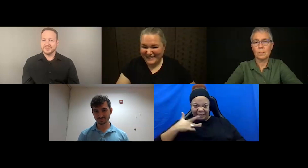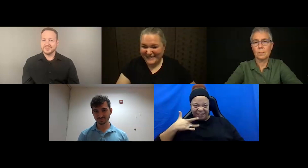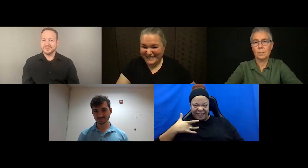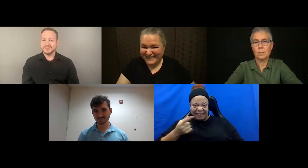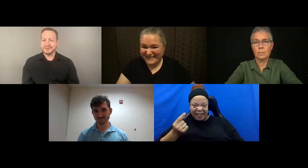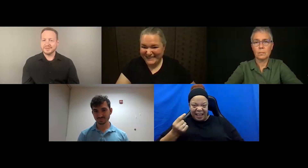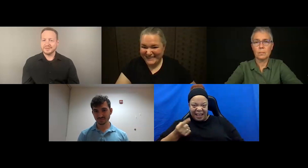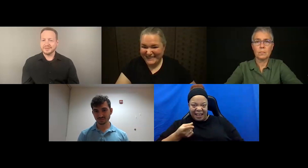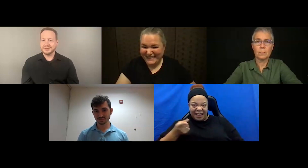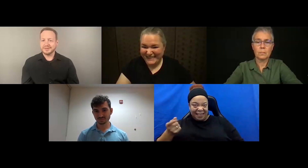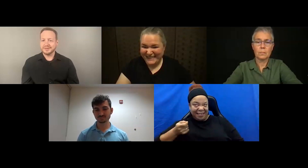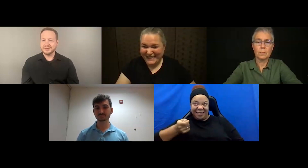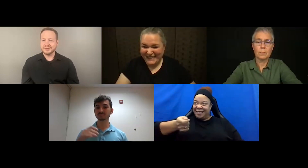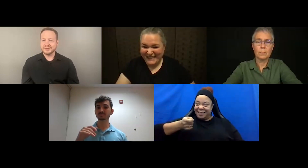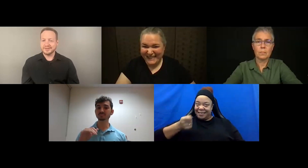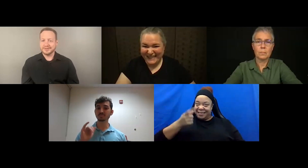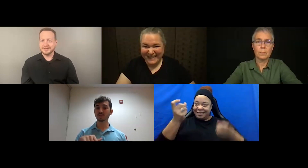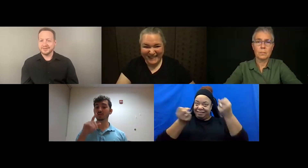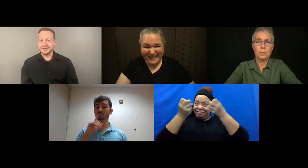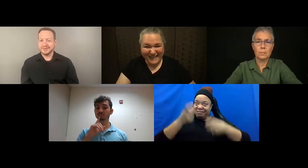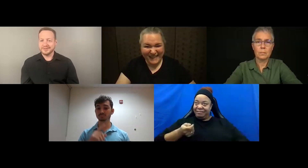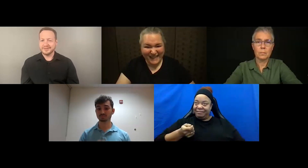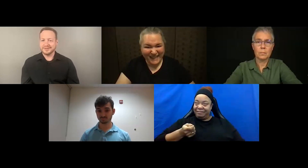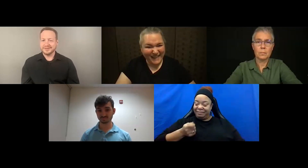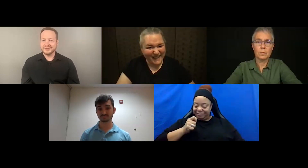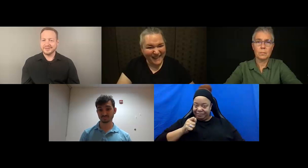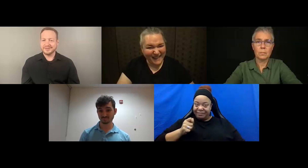I'm worried about the security aspect of it. I'm already on camera, right? Now I'm